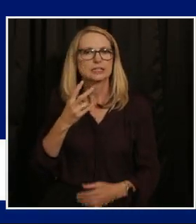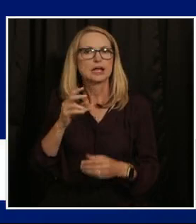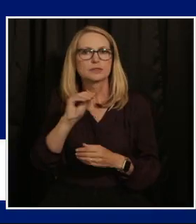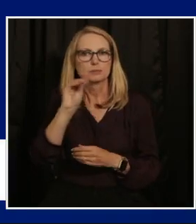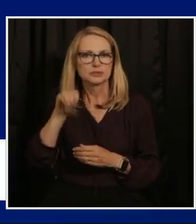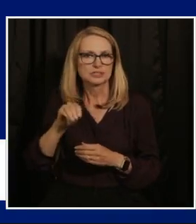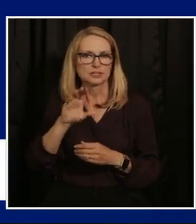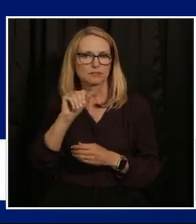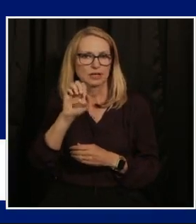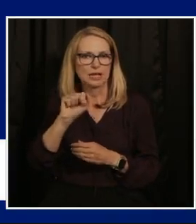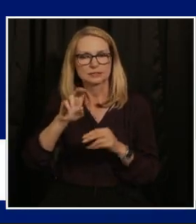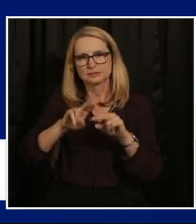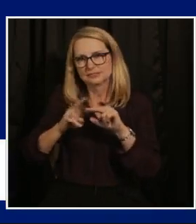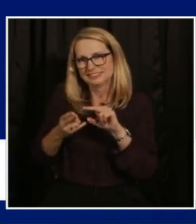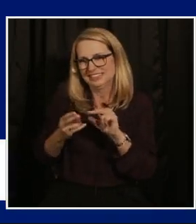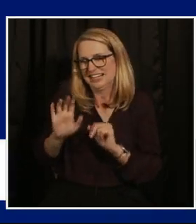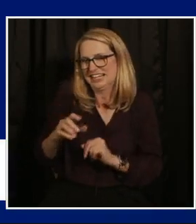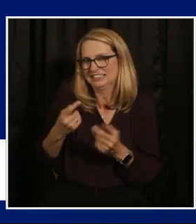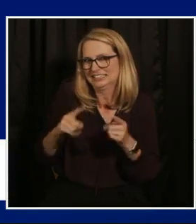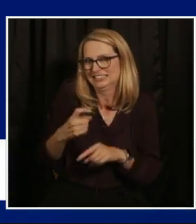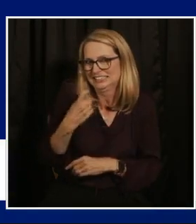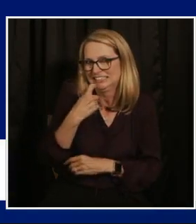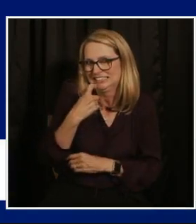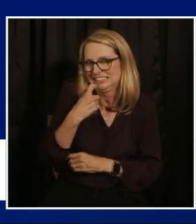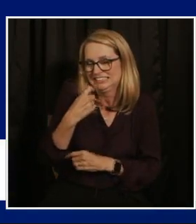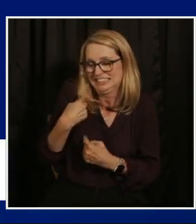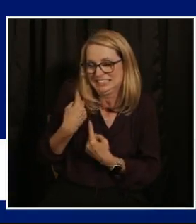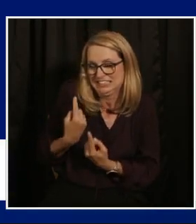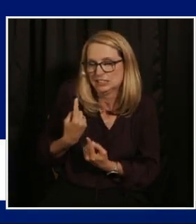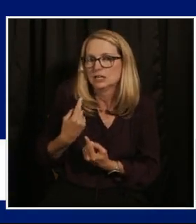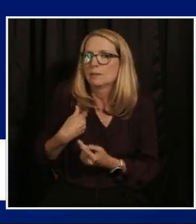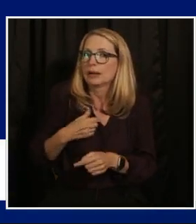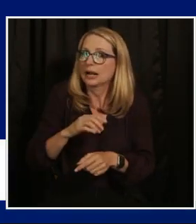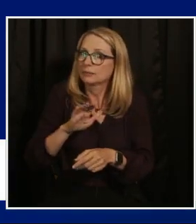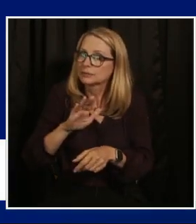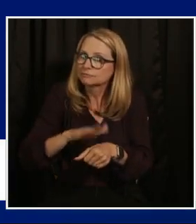just the last couple of days but i do want to urge some caution in interpreting this data